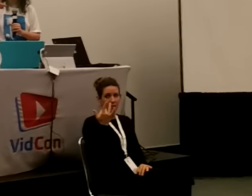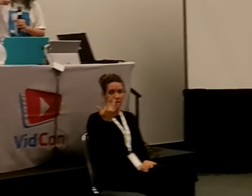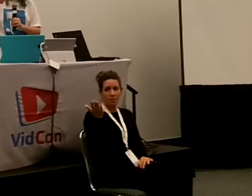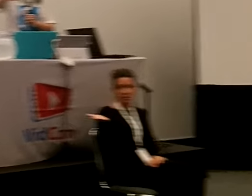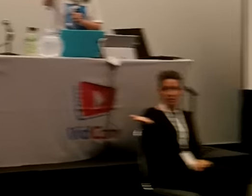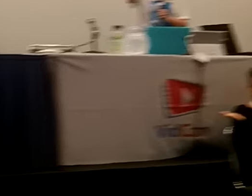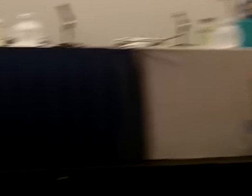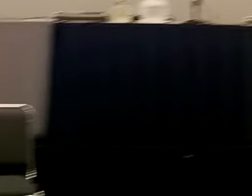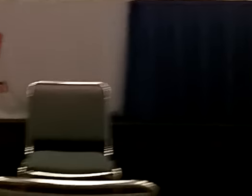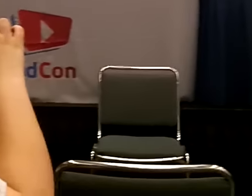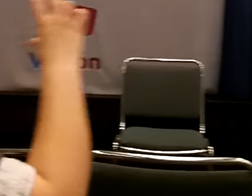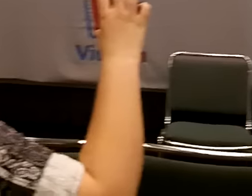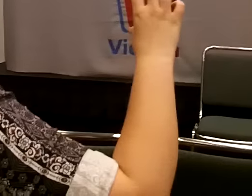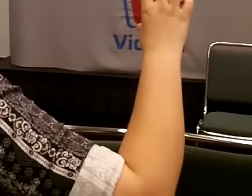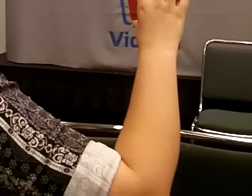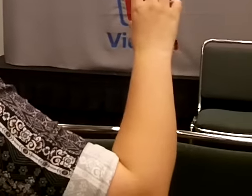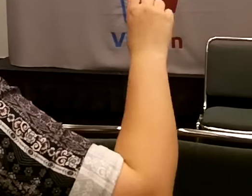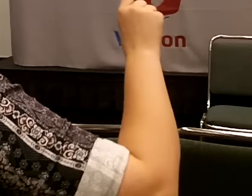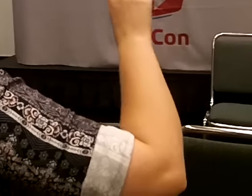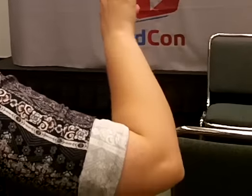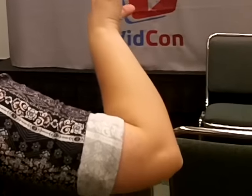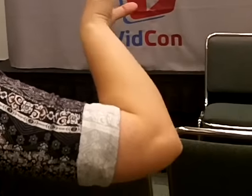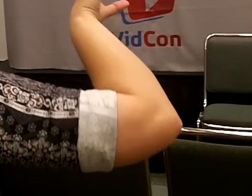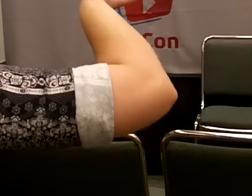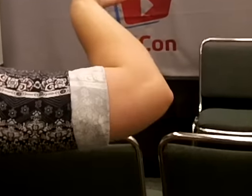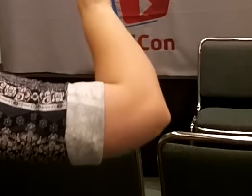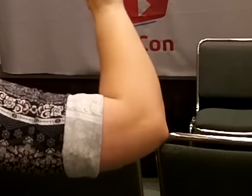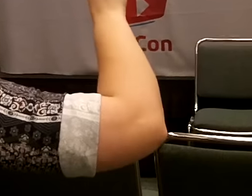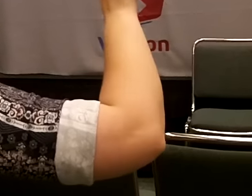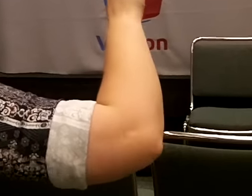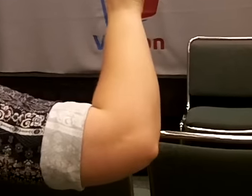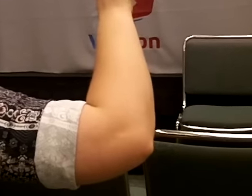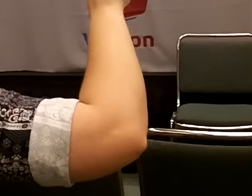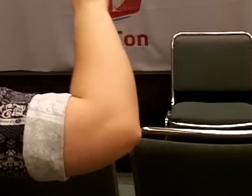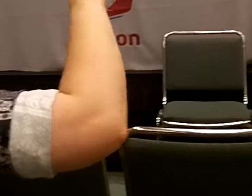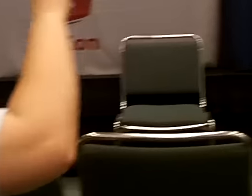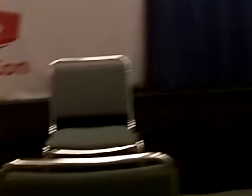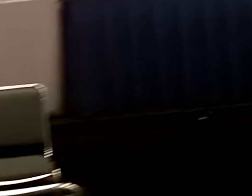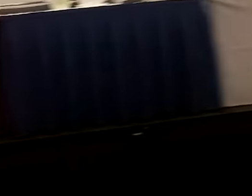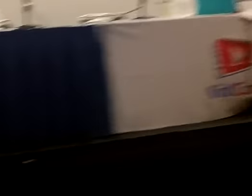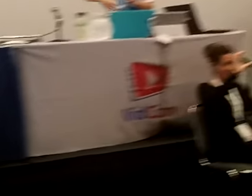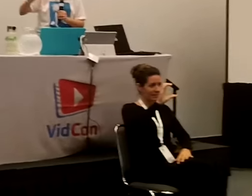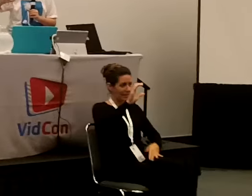I always just put it in my title. Like, I put, "(CC)" at the end of my title.